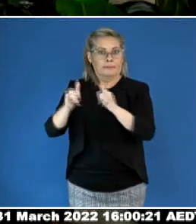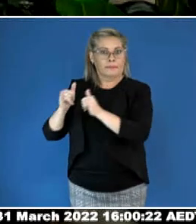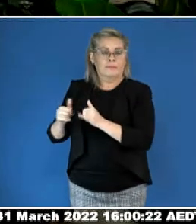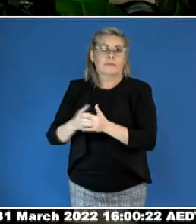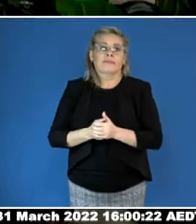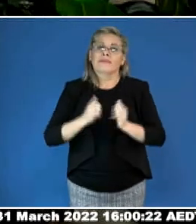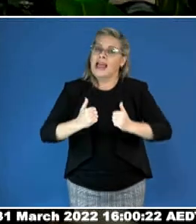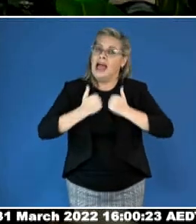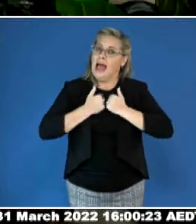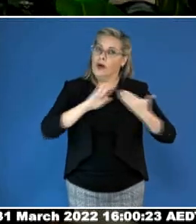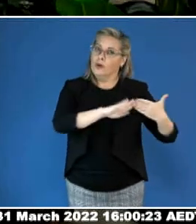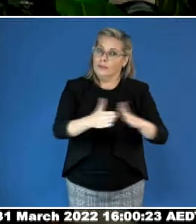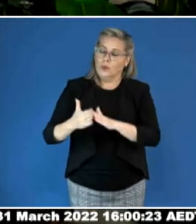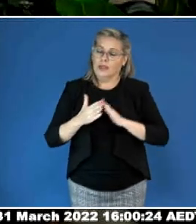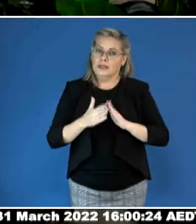in relation to violence in all its forms.